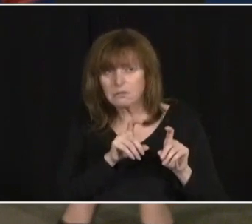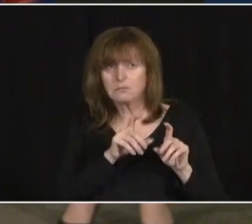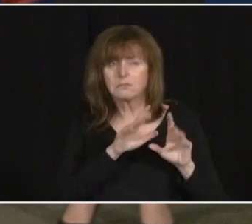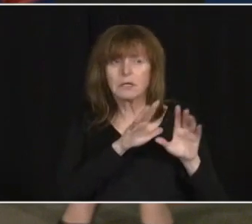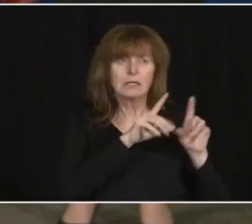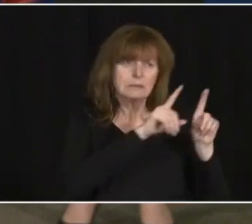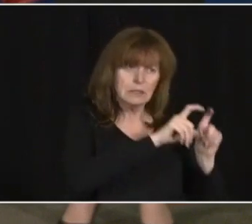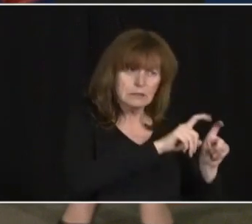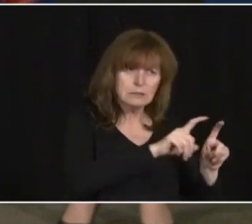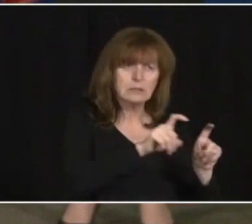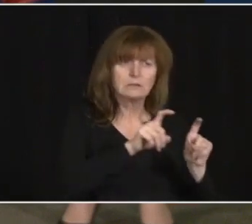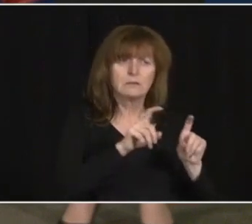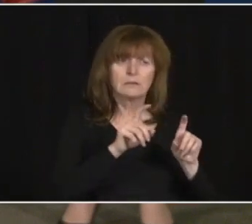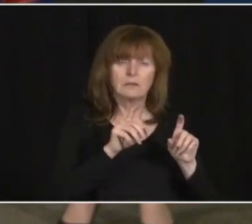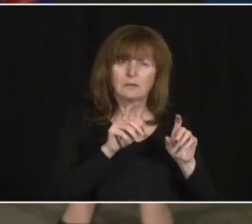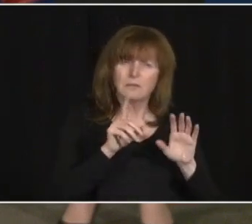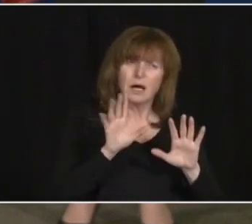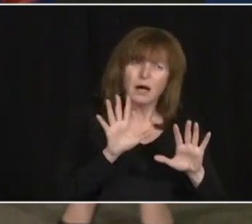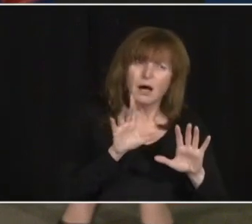spread of COVID-19 and long-term care.